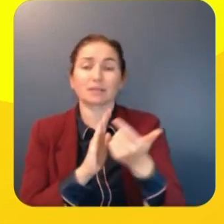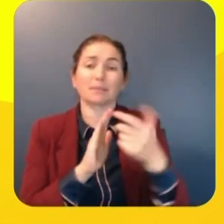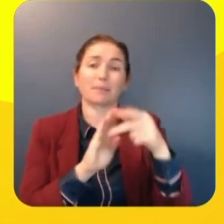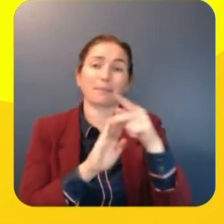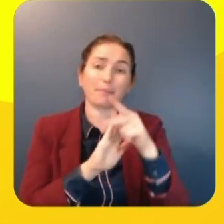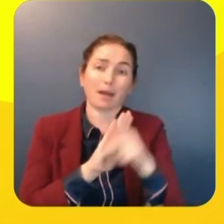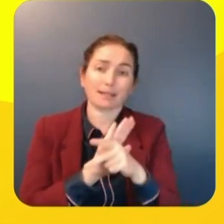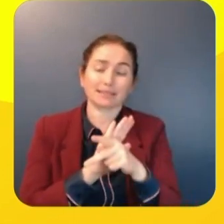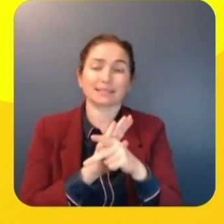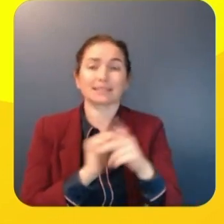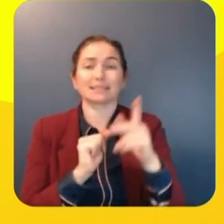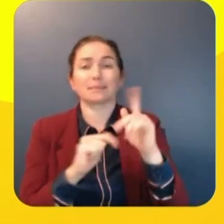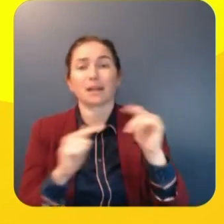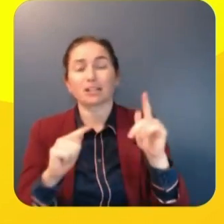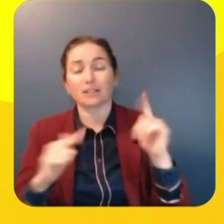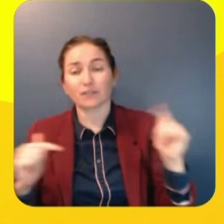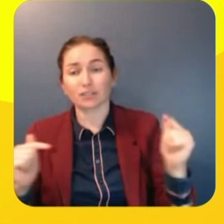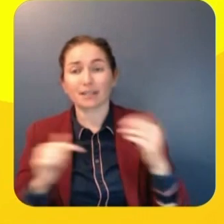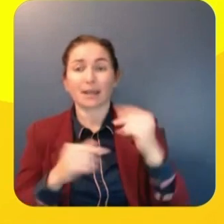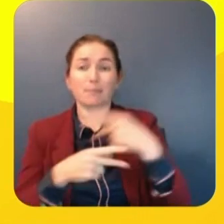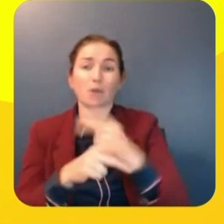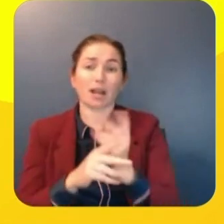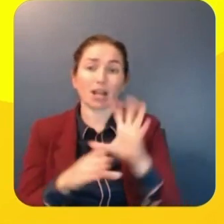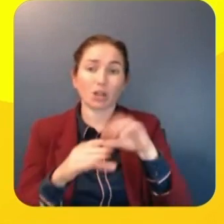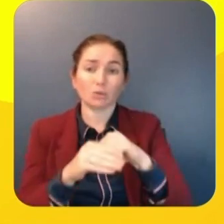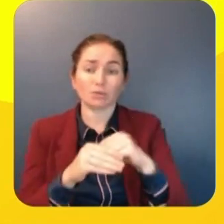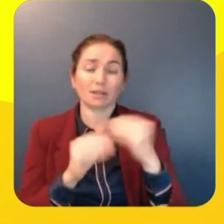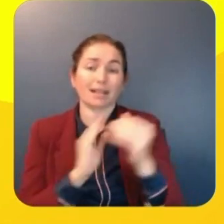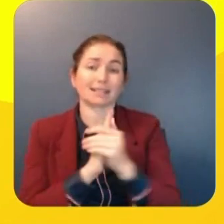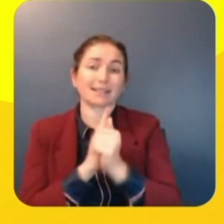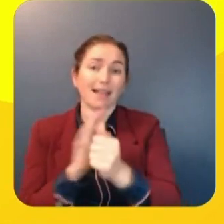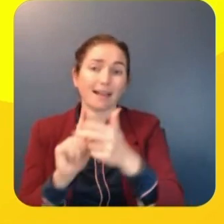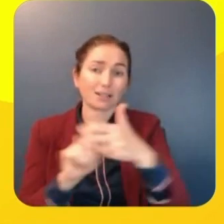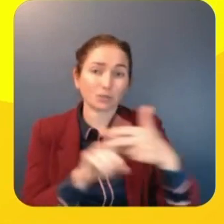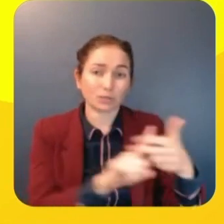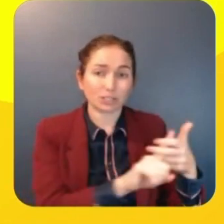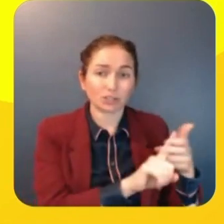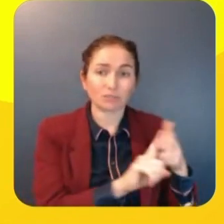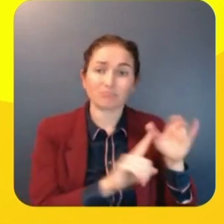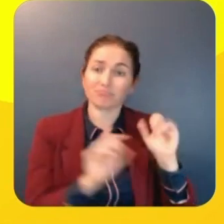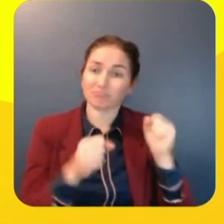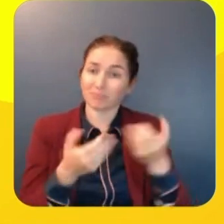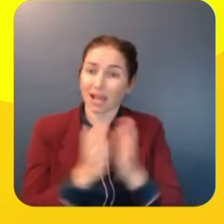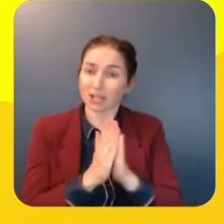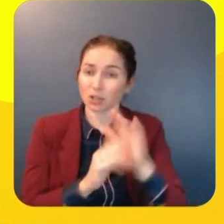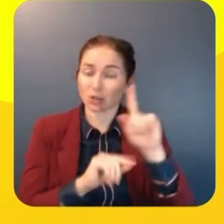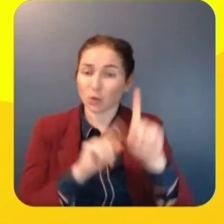content and product inclusion and talent acquisition, where you can actually ask questions and get answers,